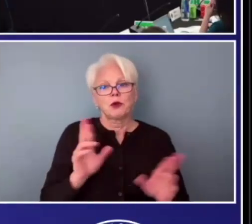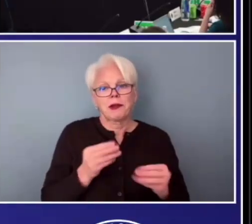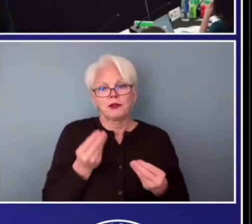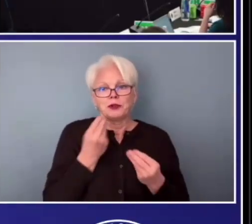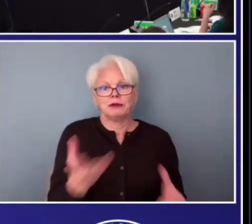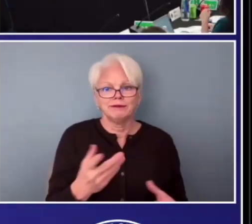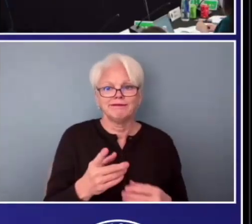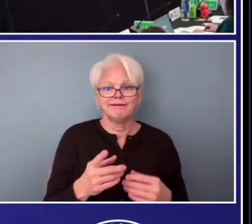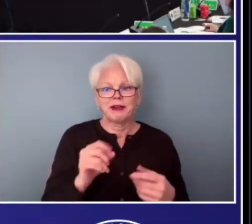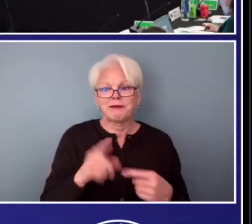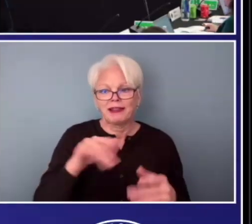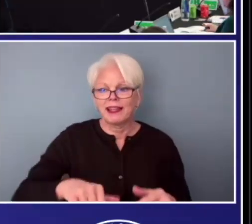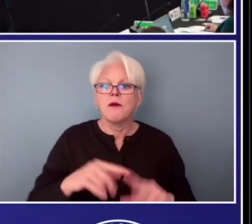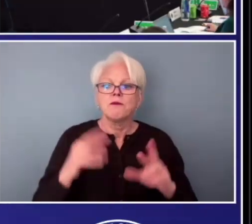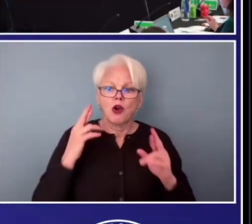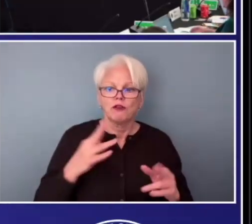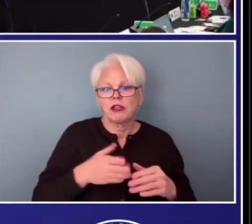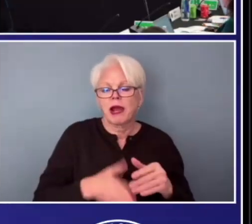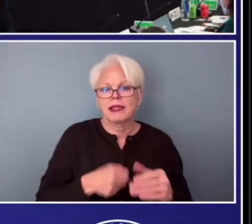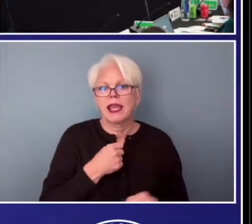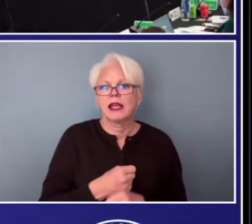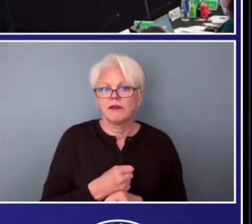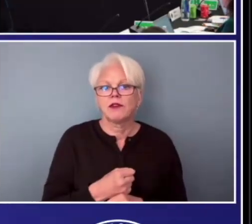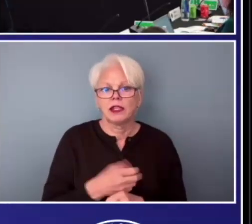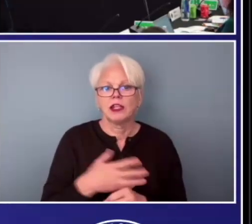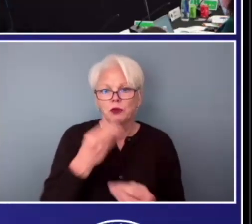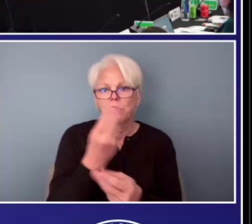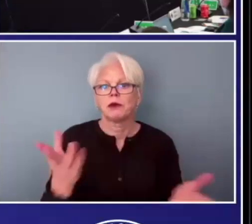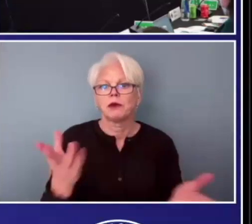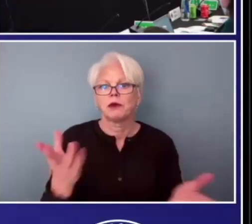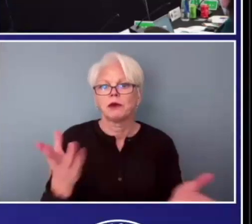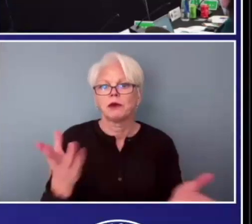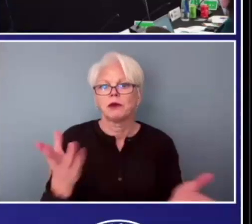something out before the end of the year on that as well. Yeah, of course. Thank you. Jenna?